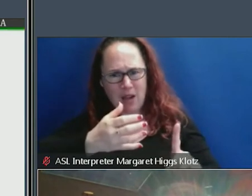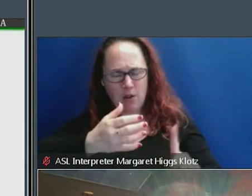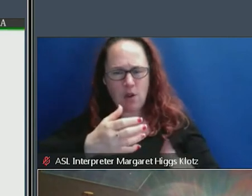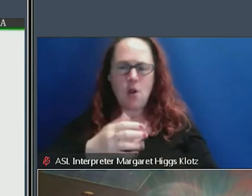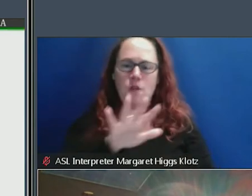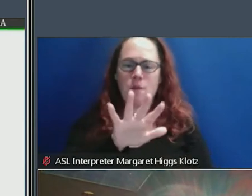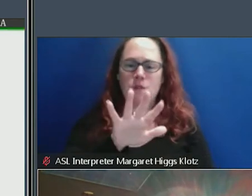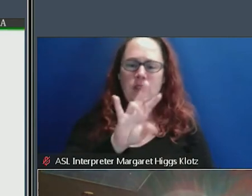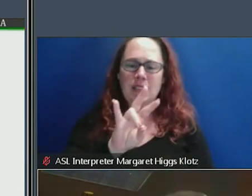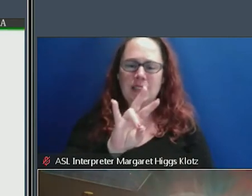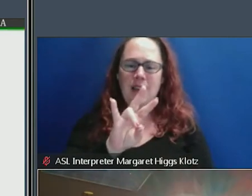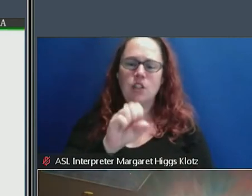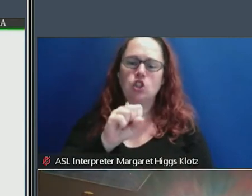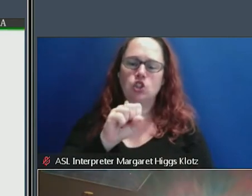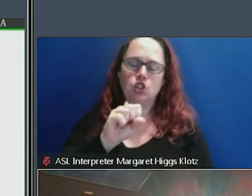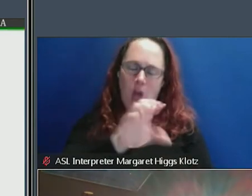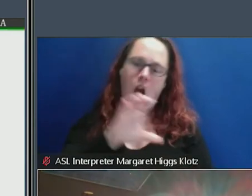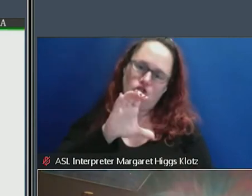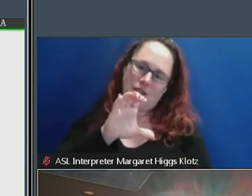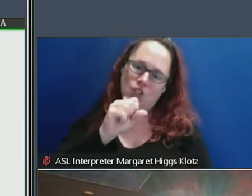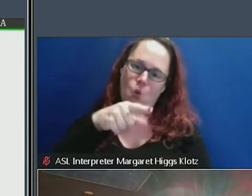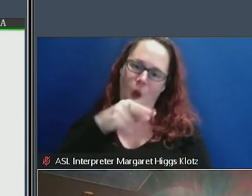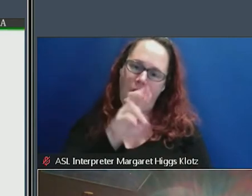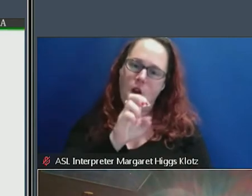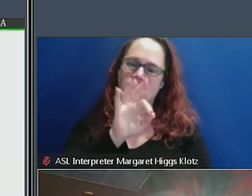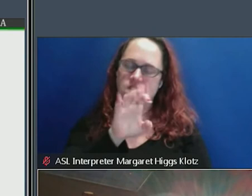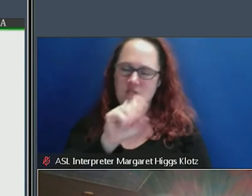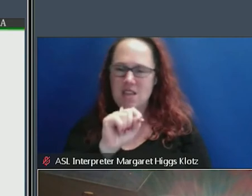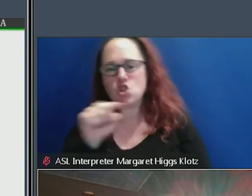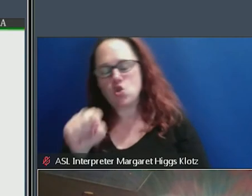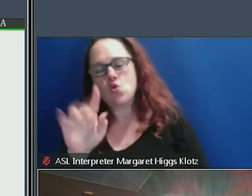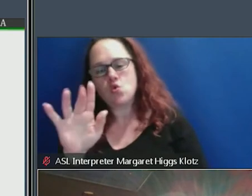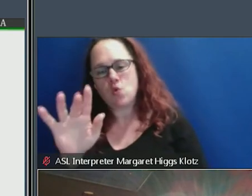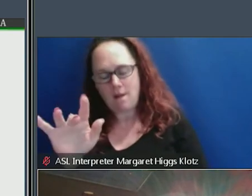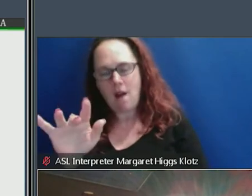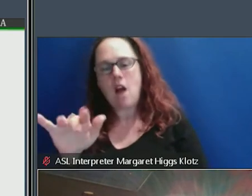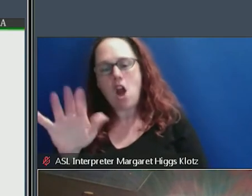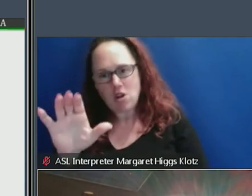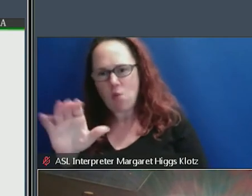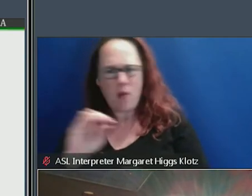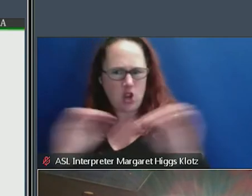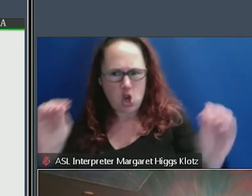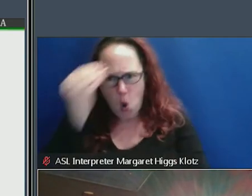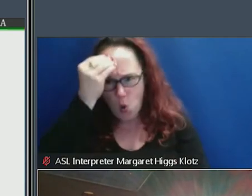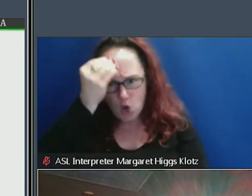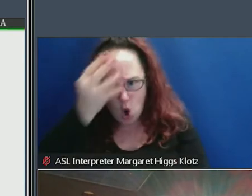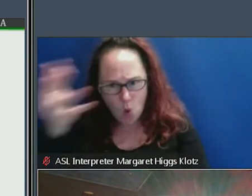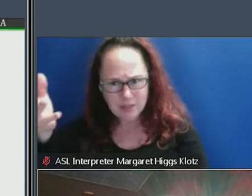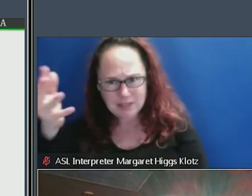square feet to 25,000 square feet with no effectively, no notice to the community? Well, they,